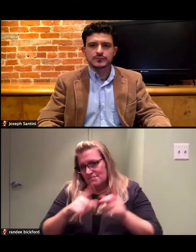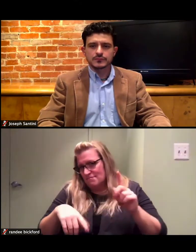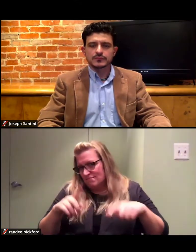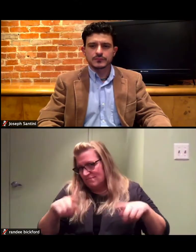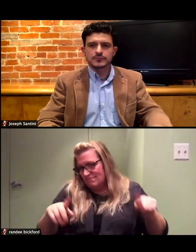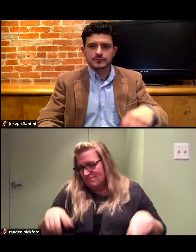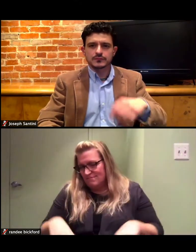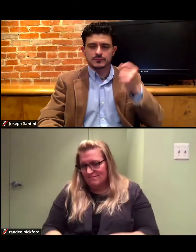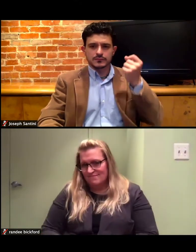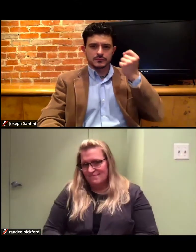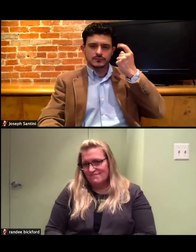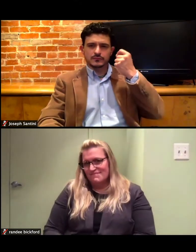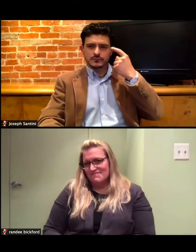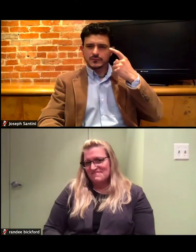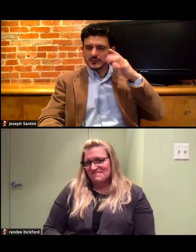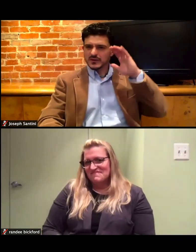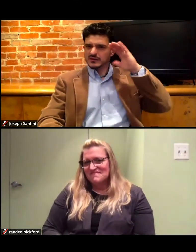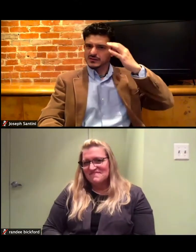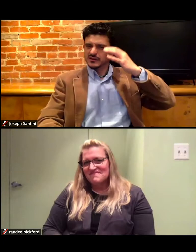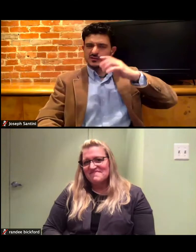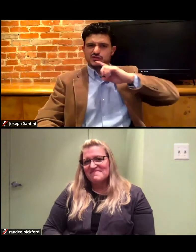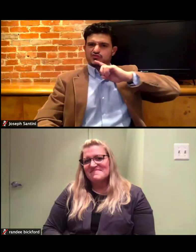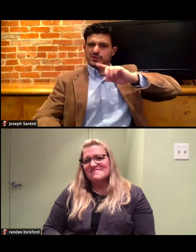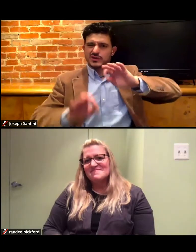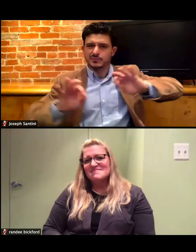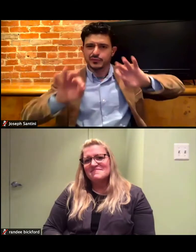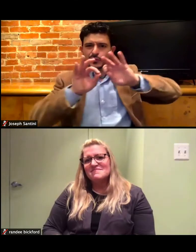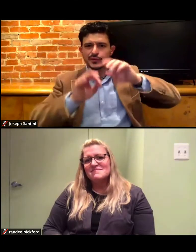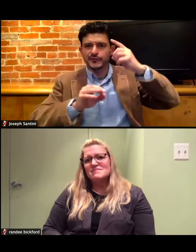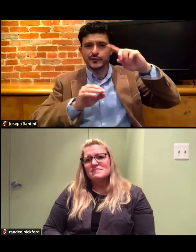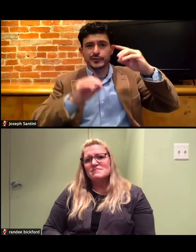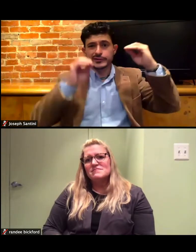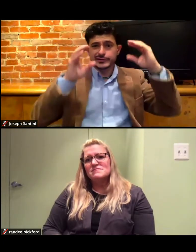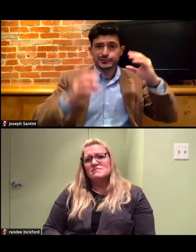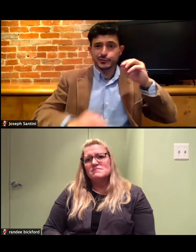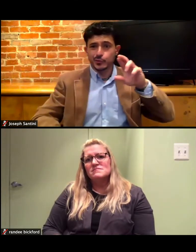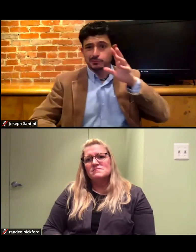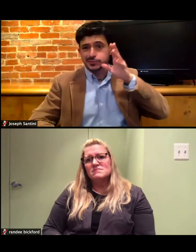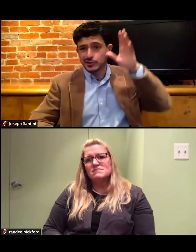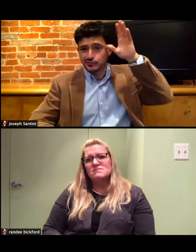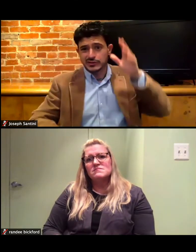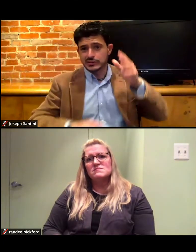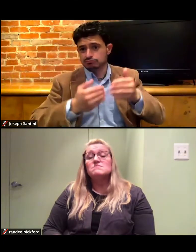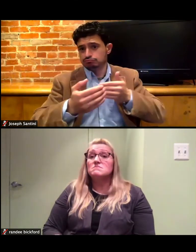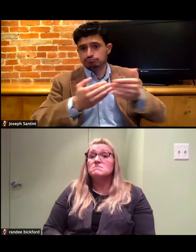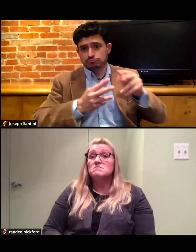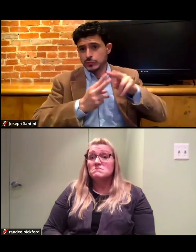And it's not necessarily separate lessons. It seems really important for the teachers